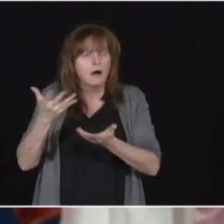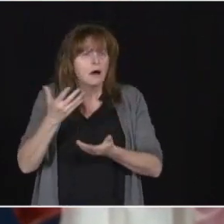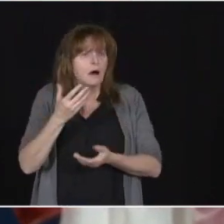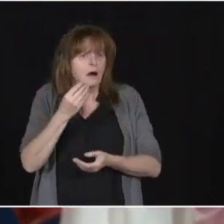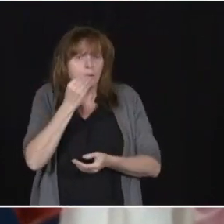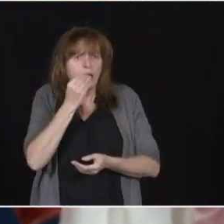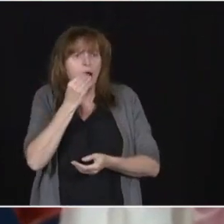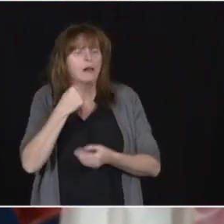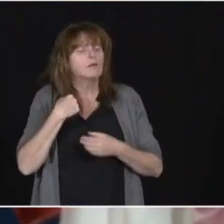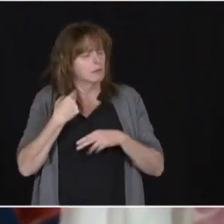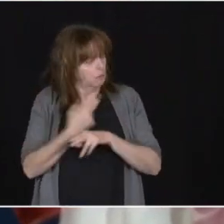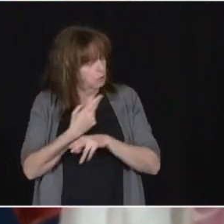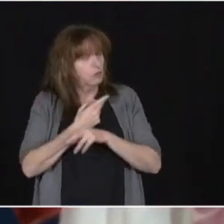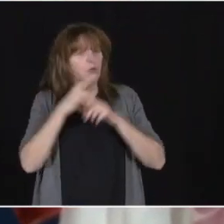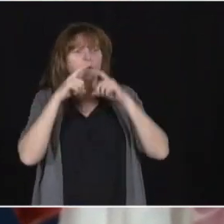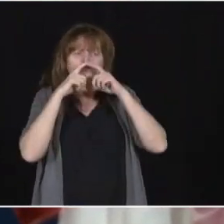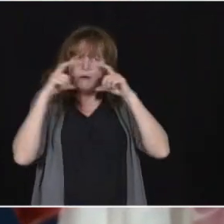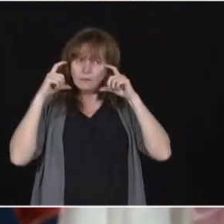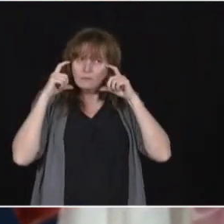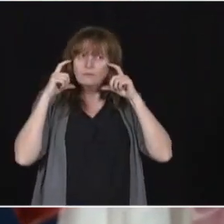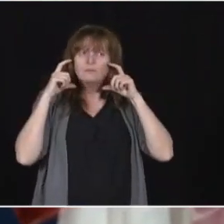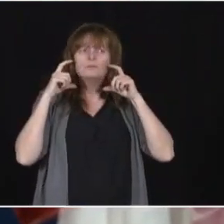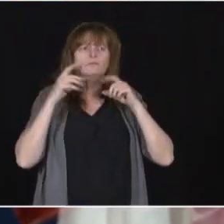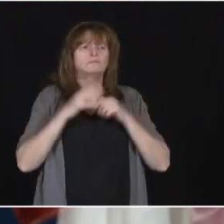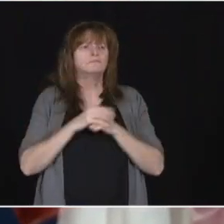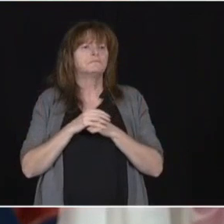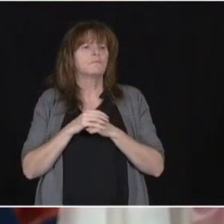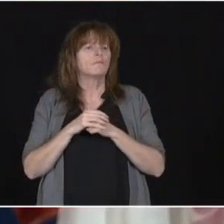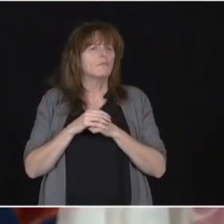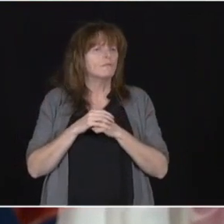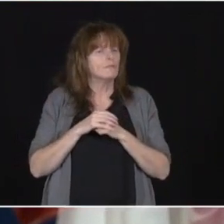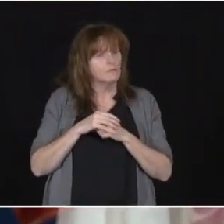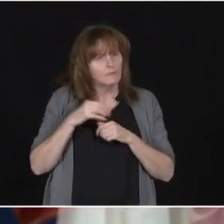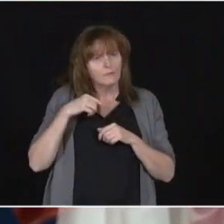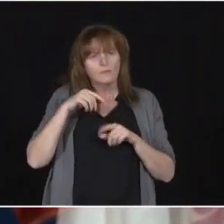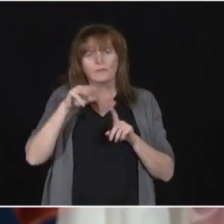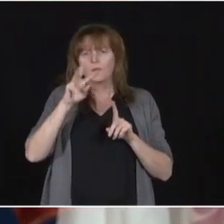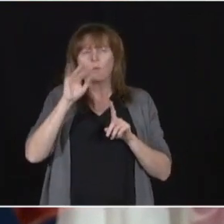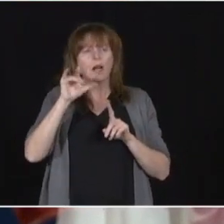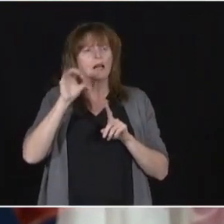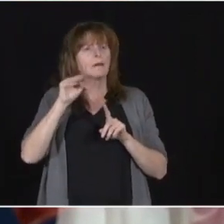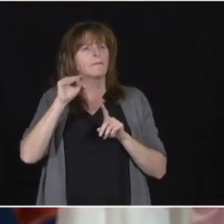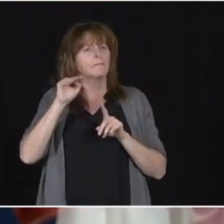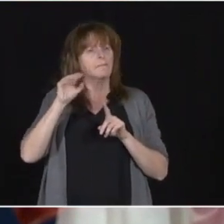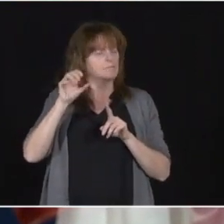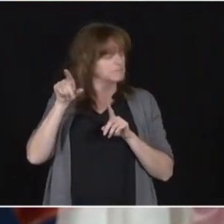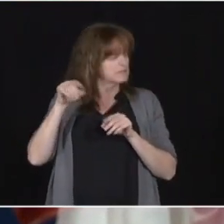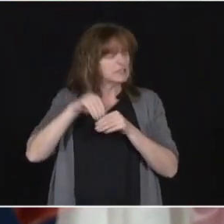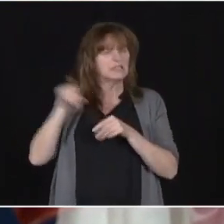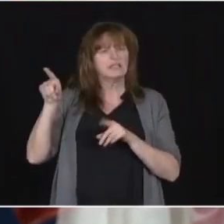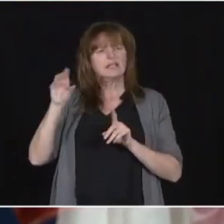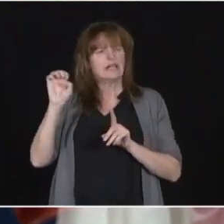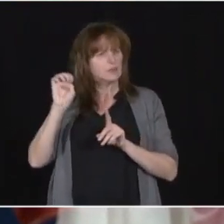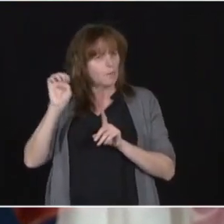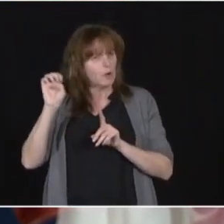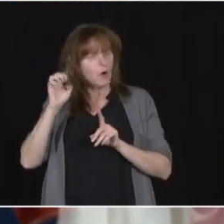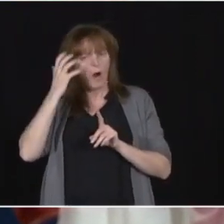I put a mask on. I think it is the right thing to do and when possible we highly, highly recommend that people wear a mask because it protects themselves and it protects other people around them.